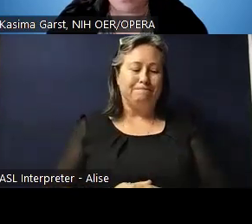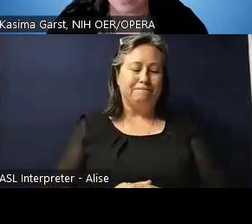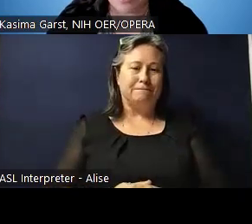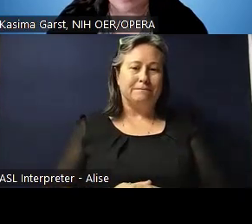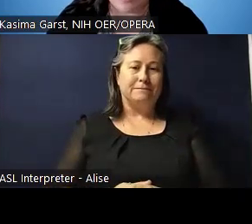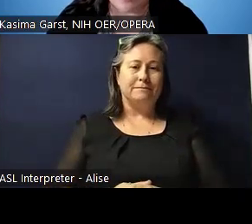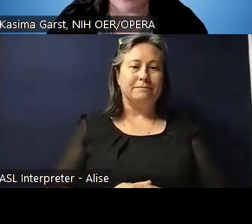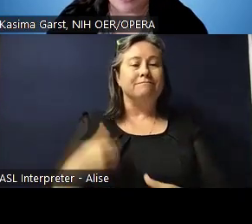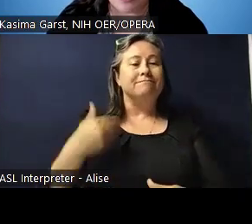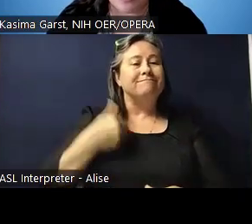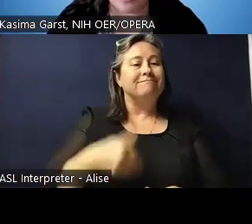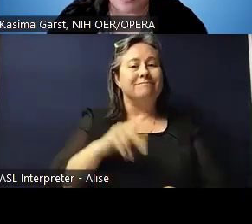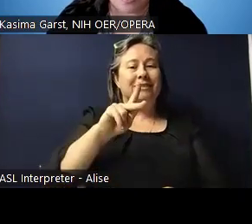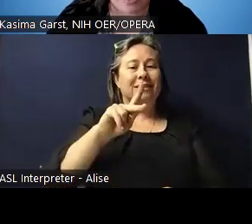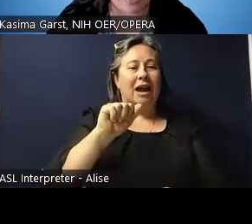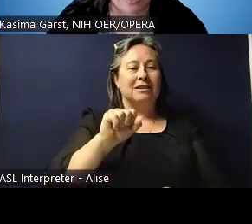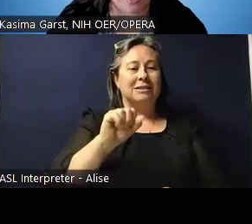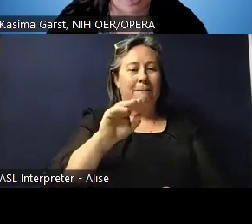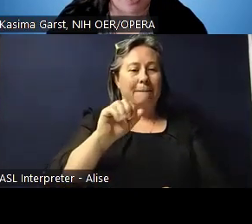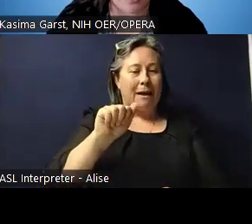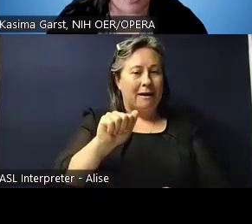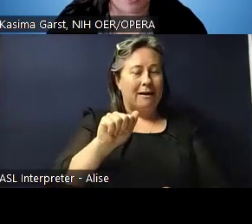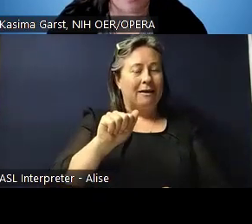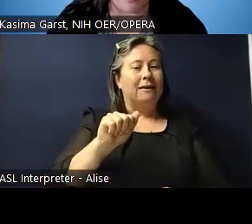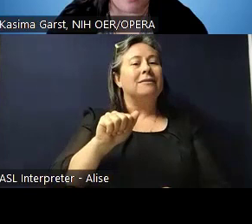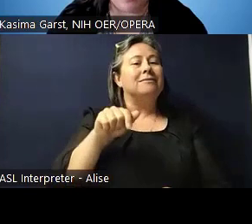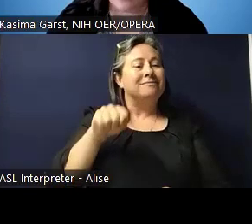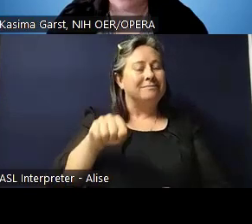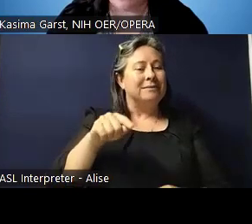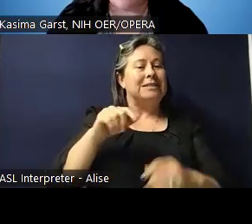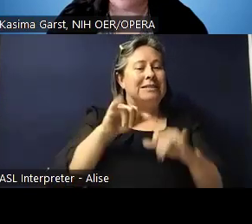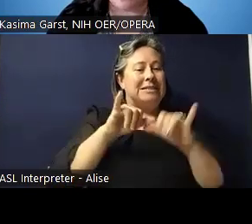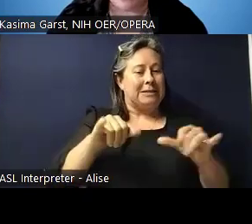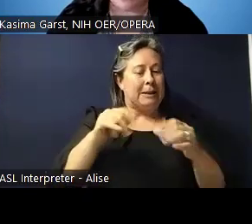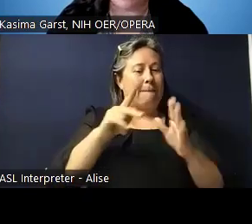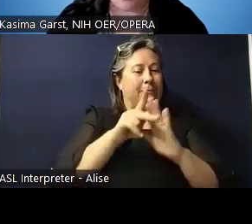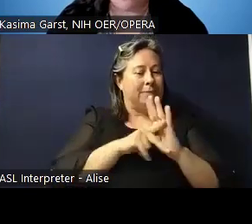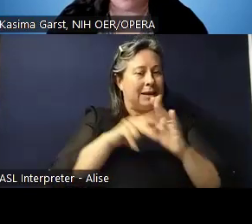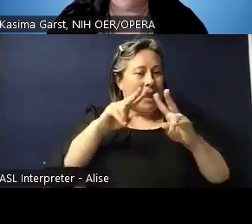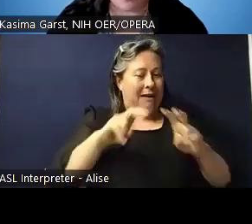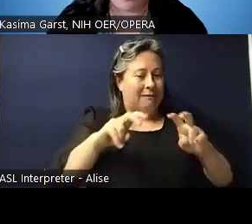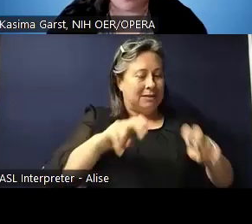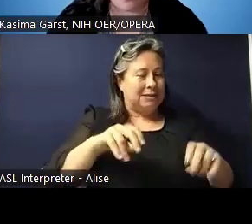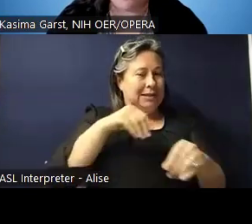My name is Kasima Garst. I'm a systems policy analyst in the NIH Office of Policy